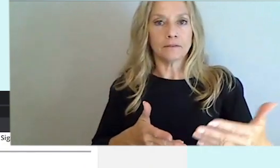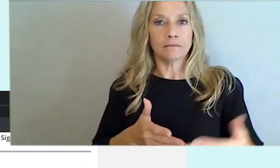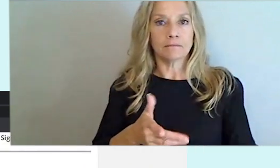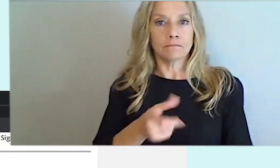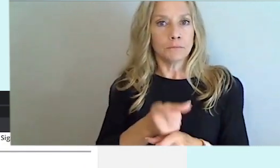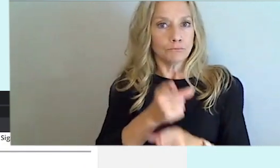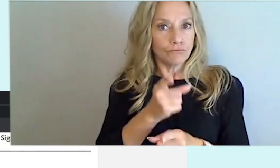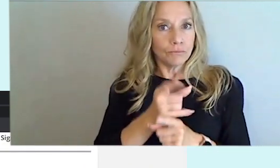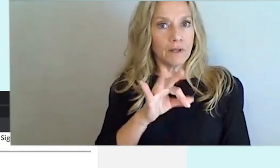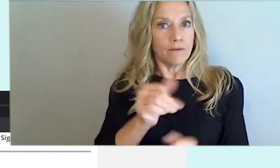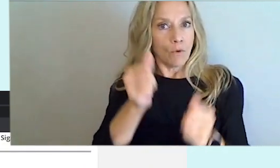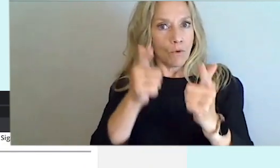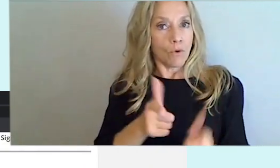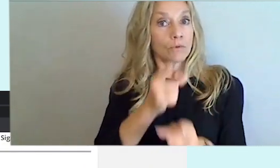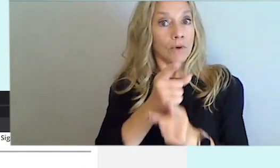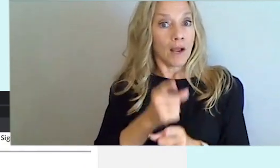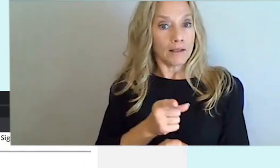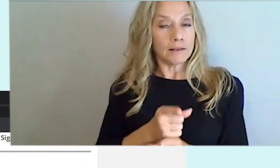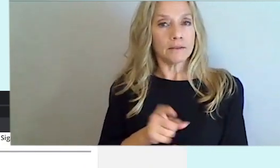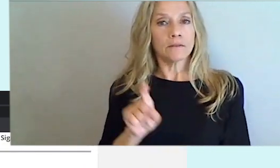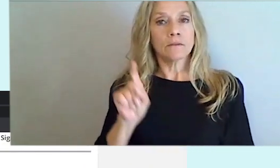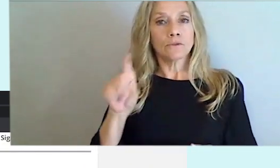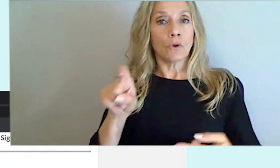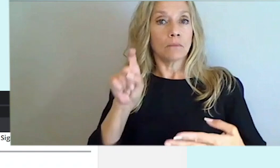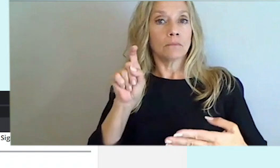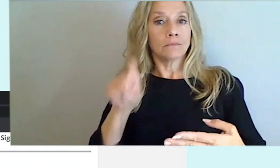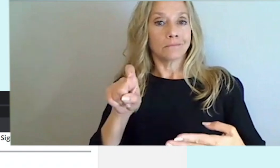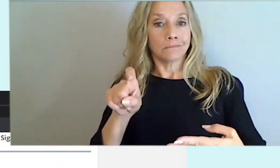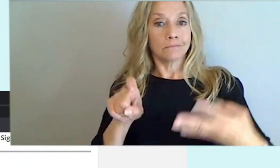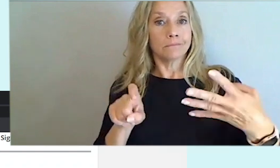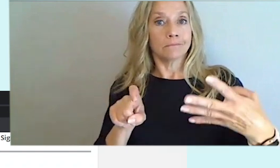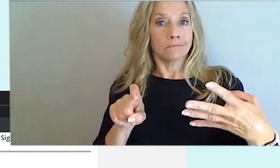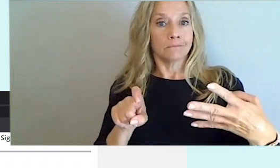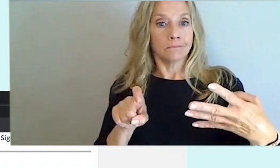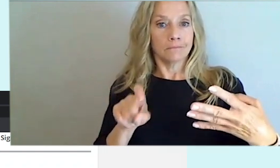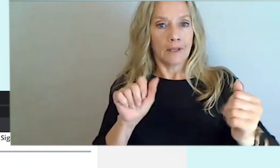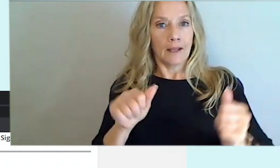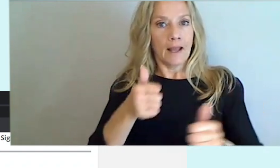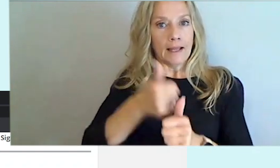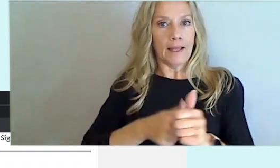You can use the dropdown arrows on this page to expand each section of the renewal summary.